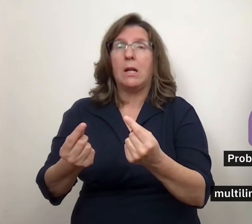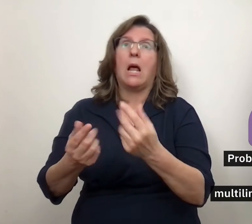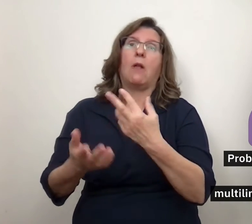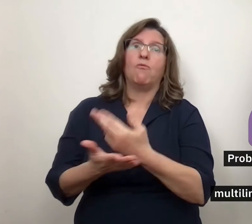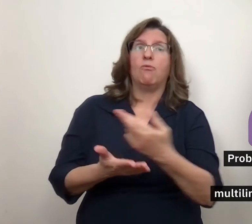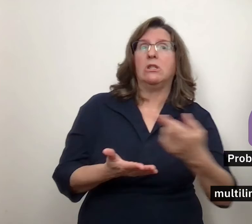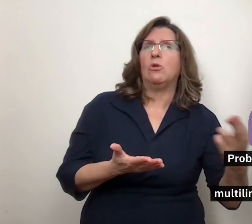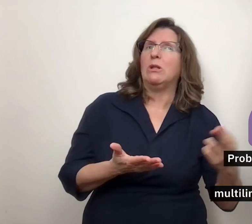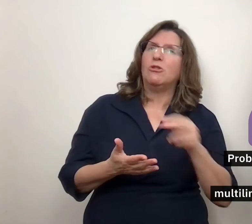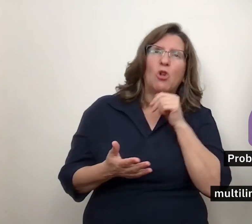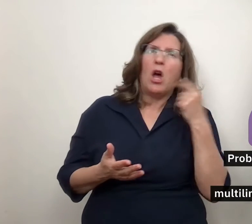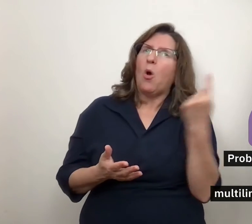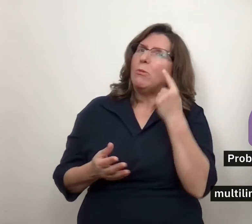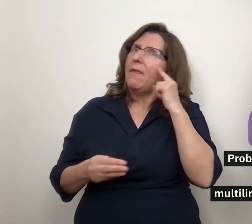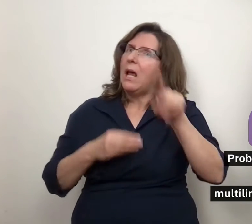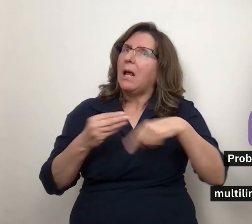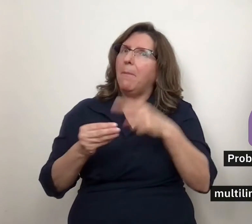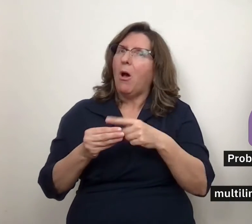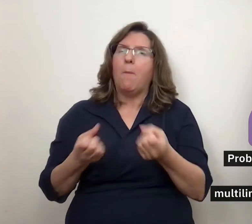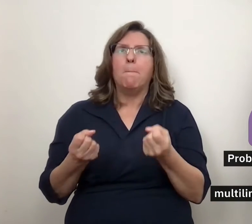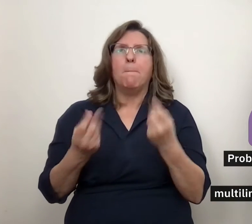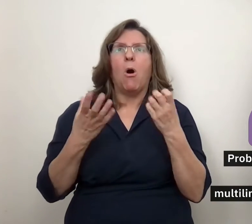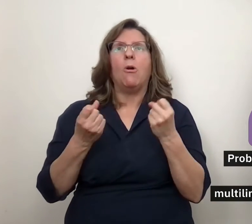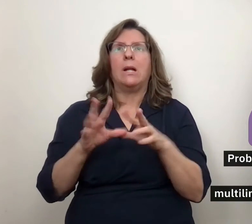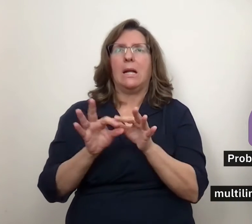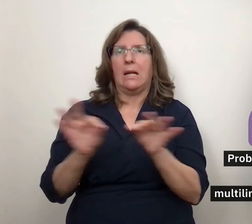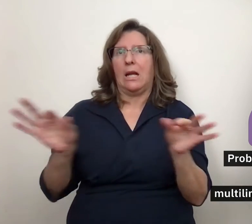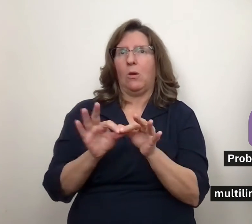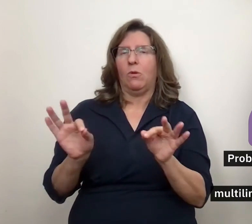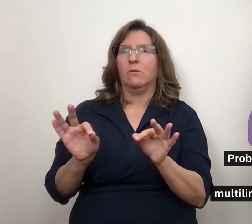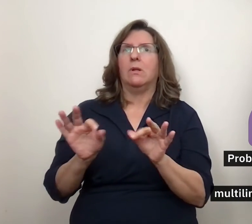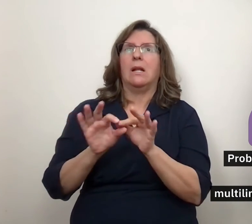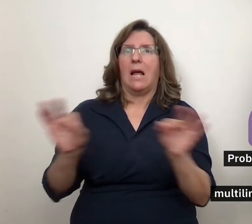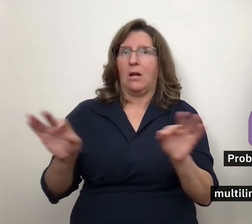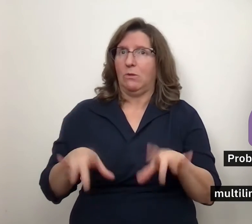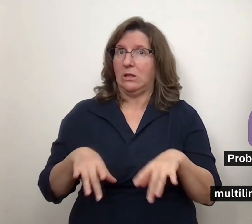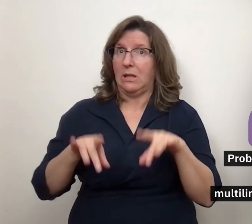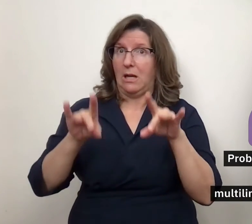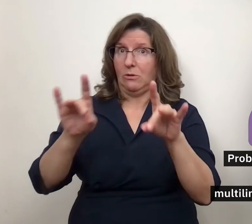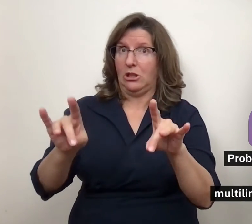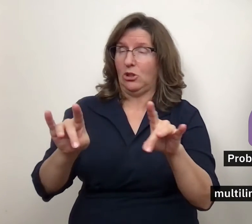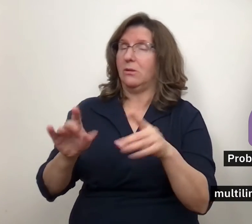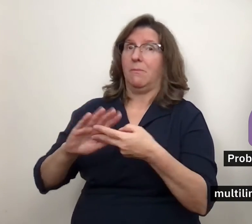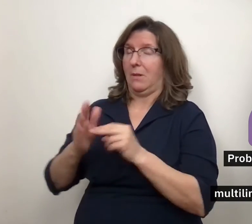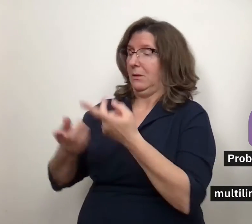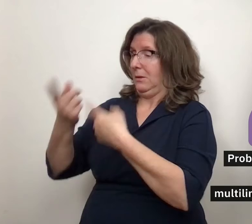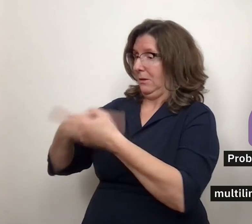Audio tracks should be incorporated too, to supplement the learning options.